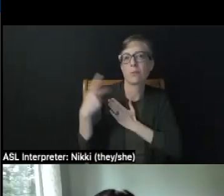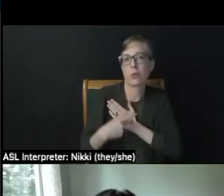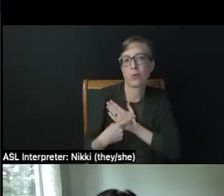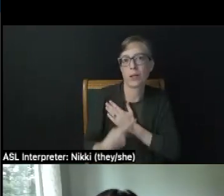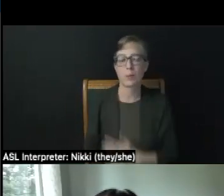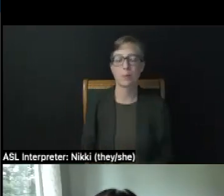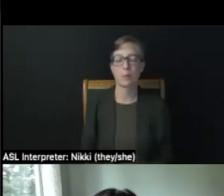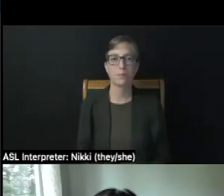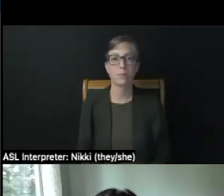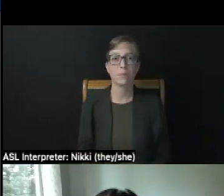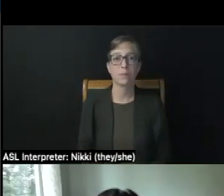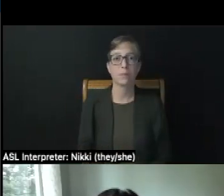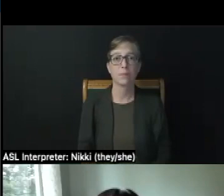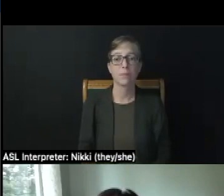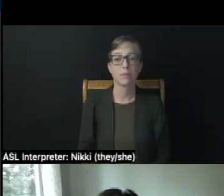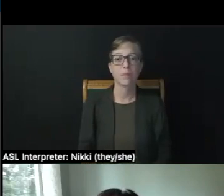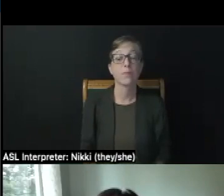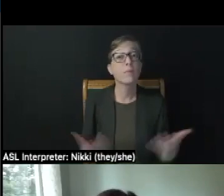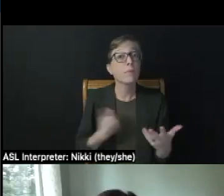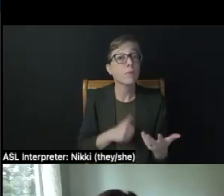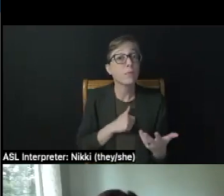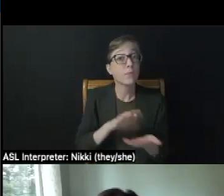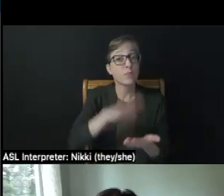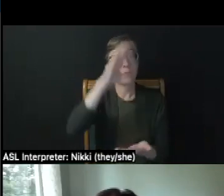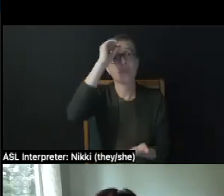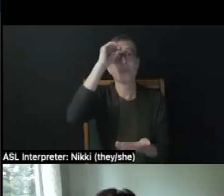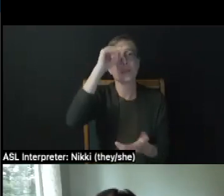that these types of models are possible,